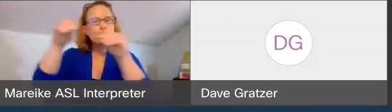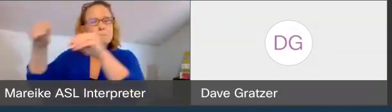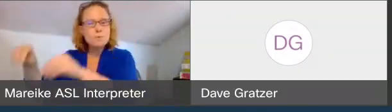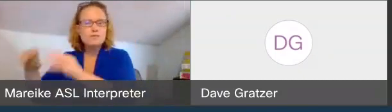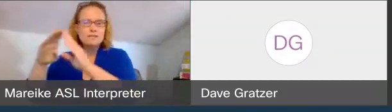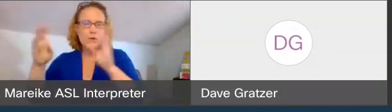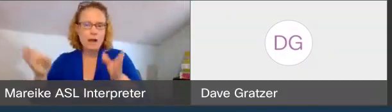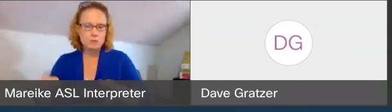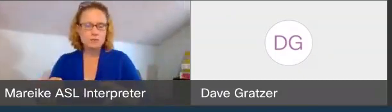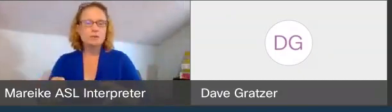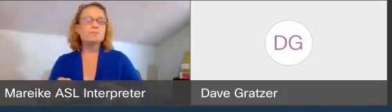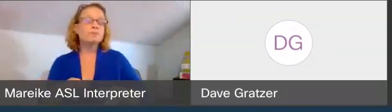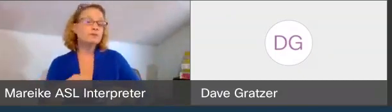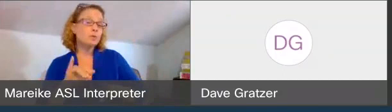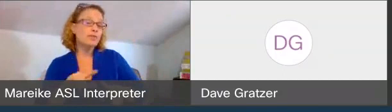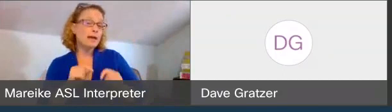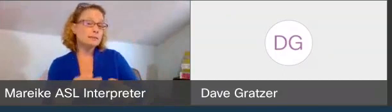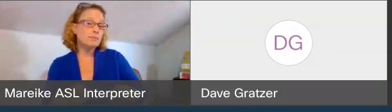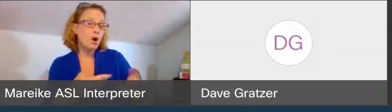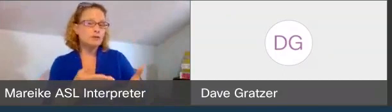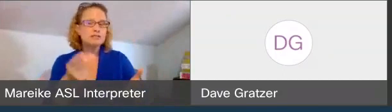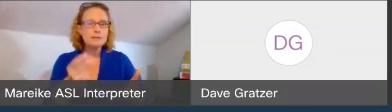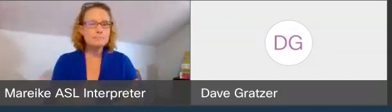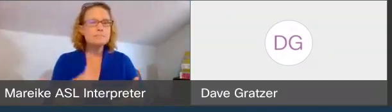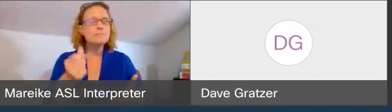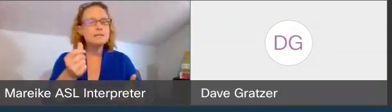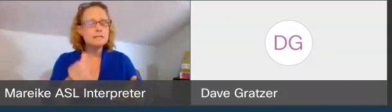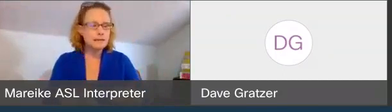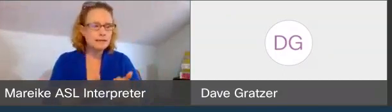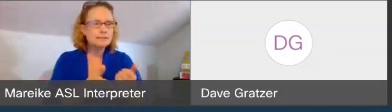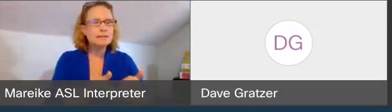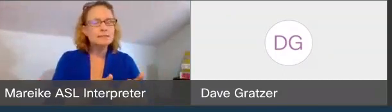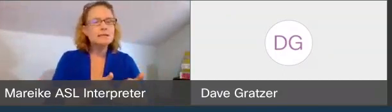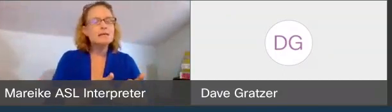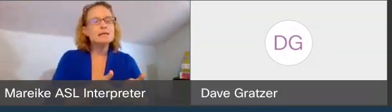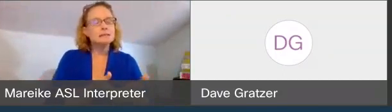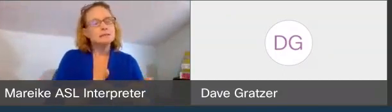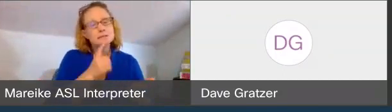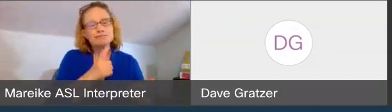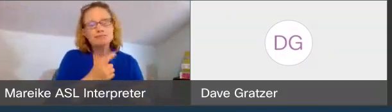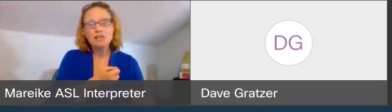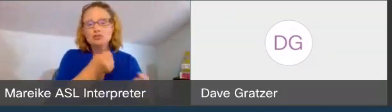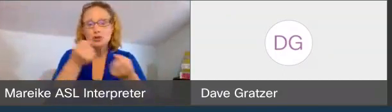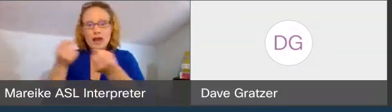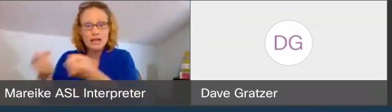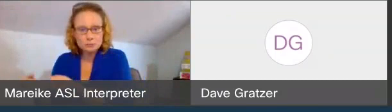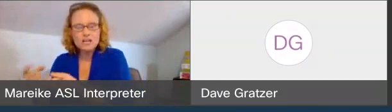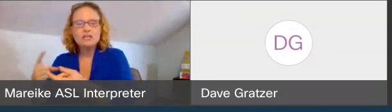so they offer immediate assistance transportation to a shelter, an ongoing case management.